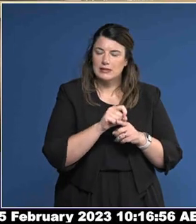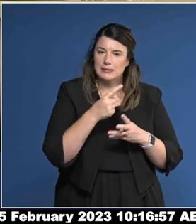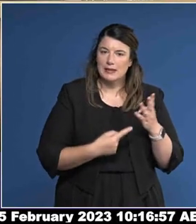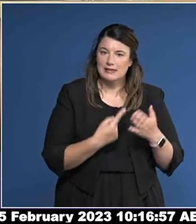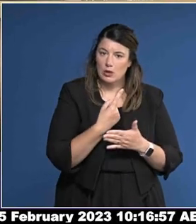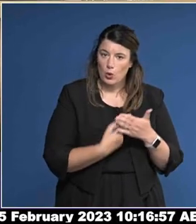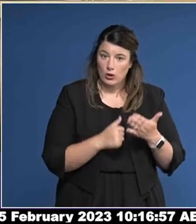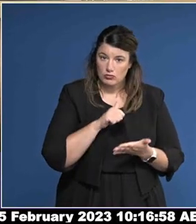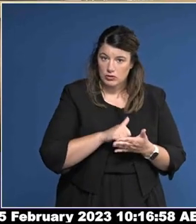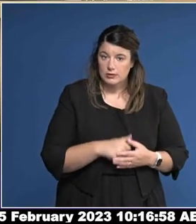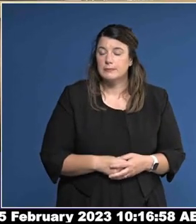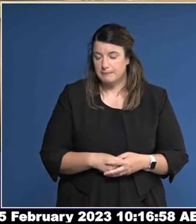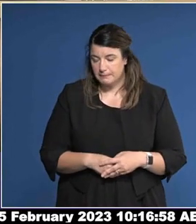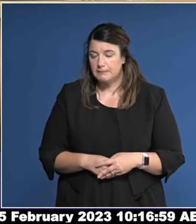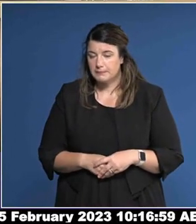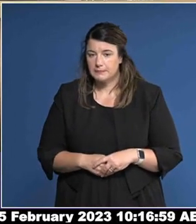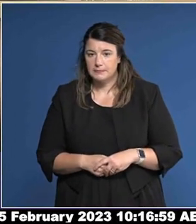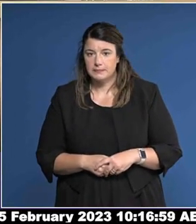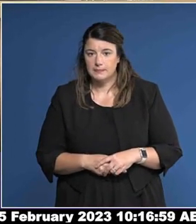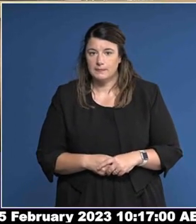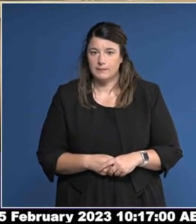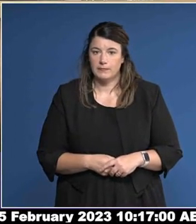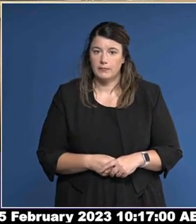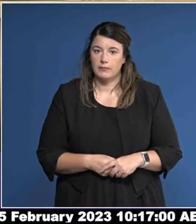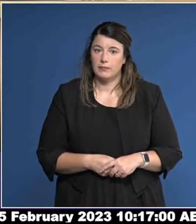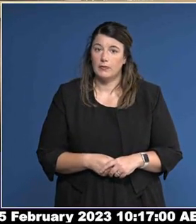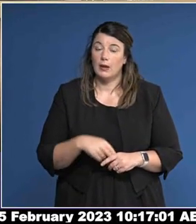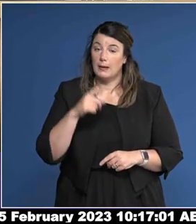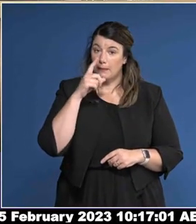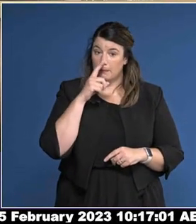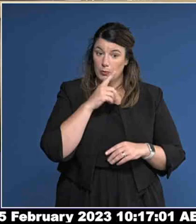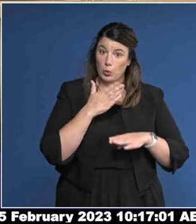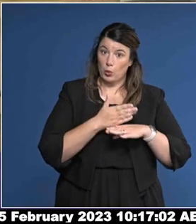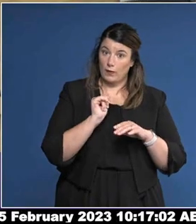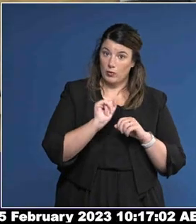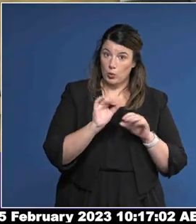Correct. MS EASTMAN: In terms of workers, at Public hearing 13 we asked